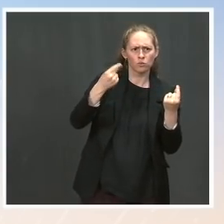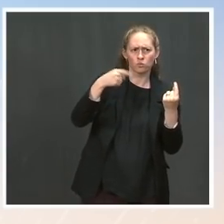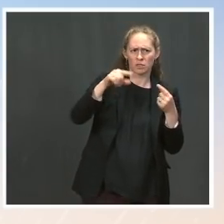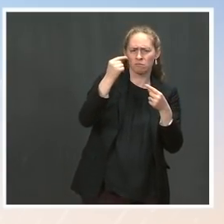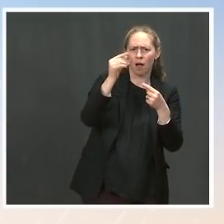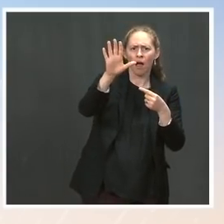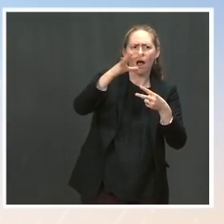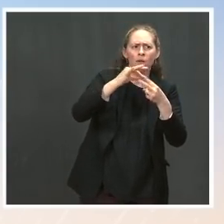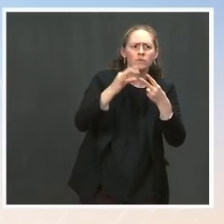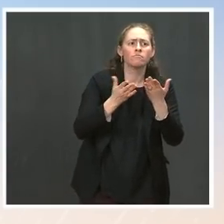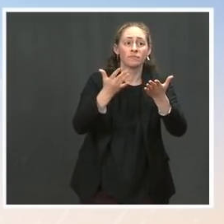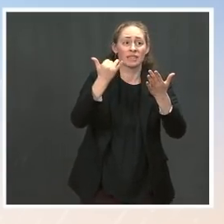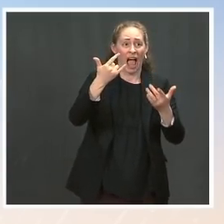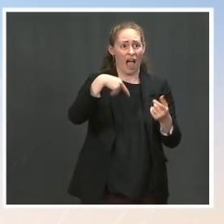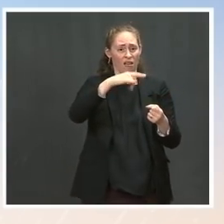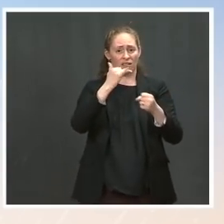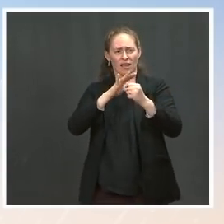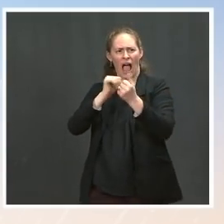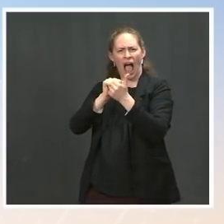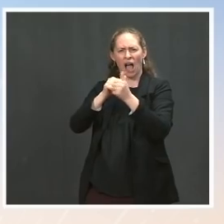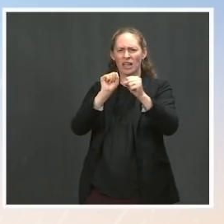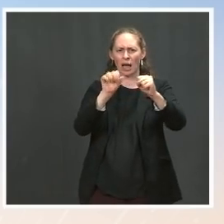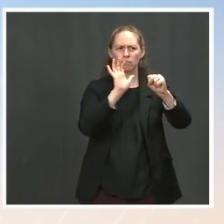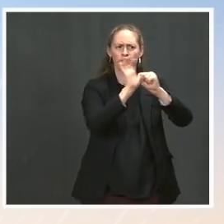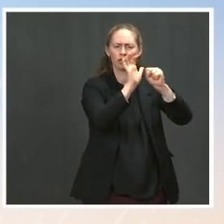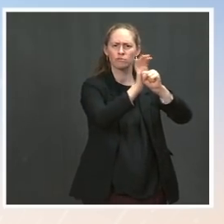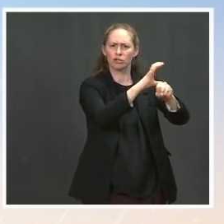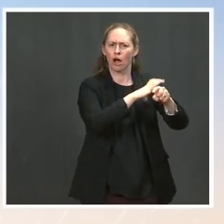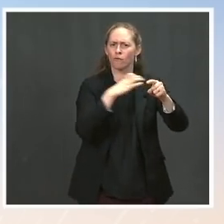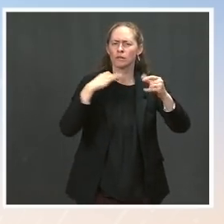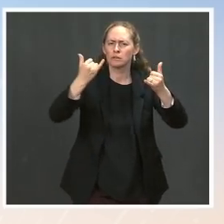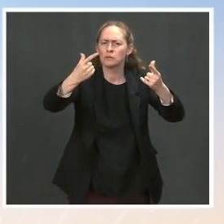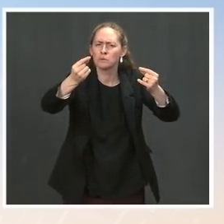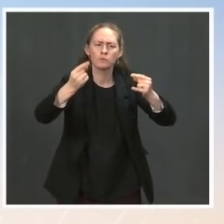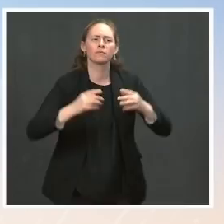and wait and hope that the Senate will act on them? Ms. Psaki: Well, we, of course, are in very close touch with them.